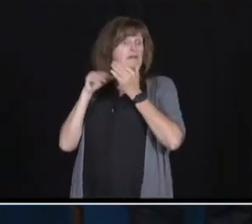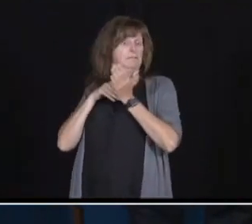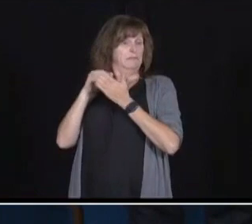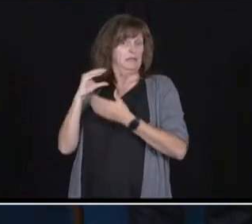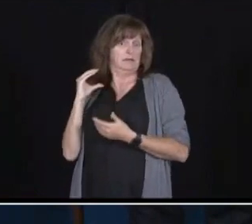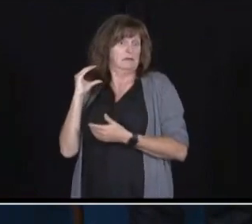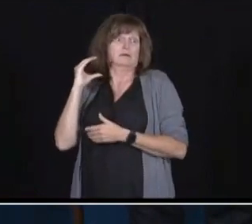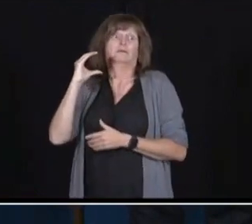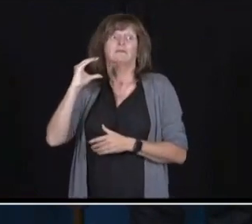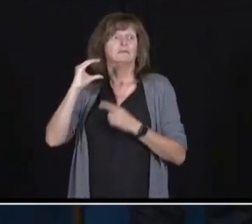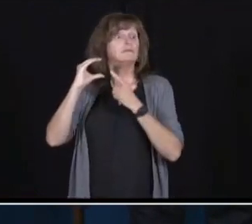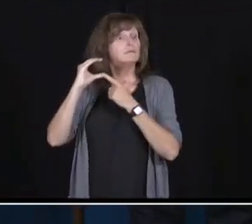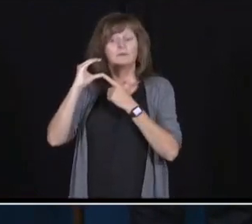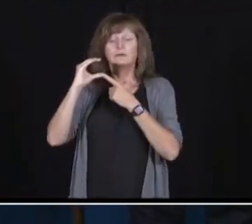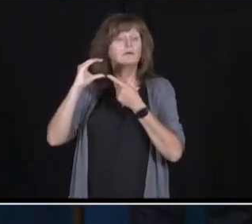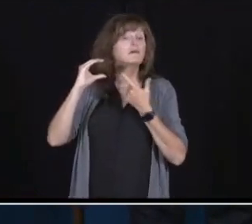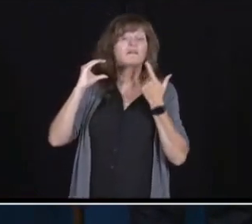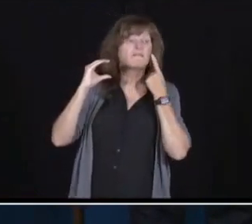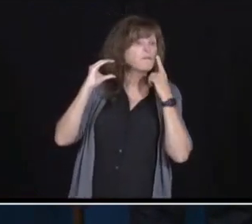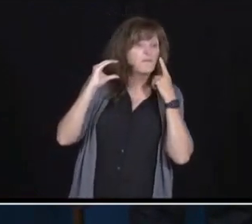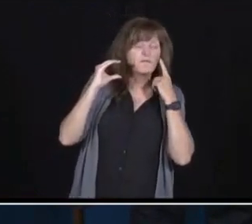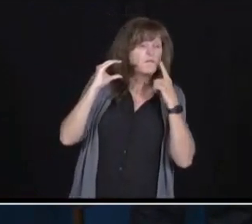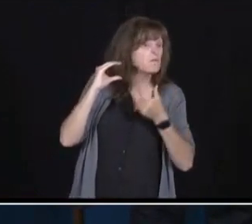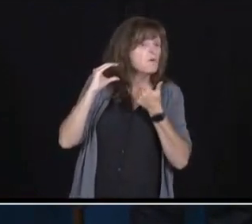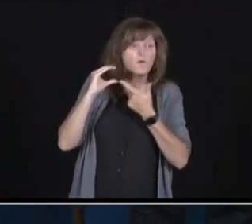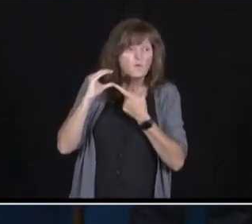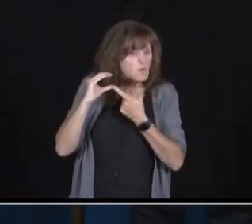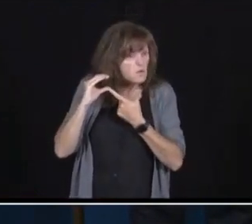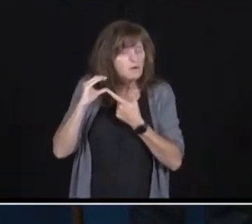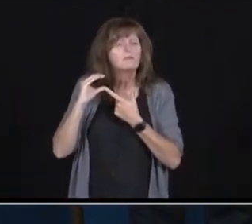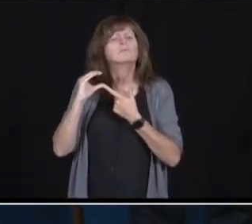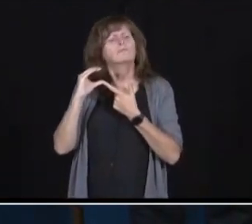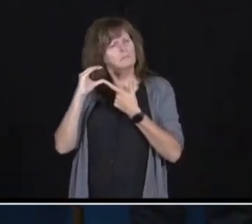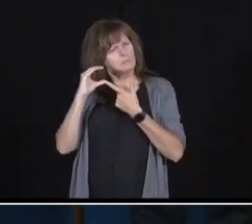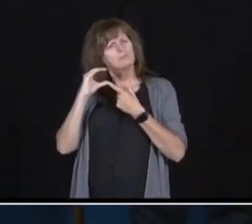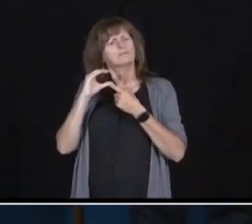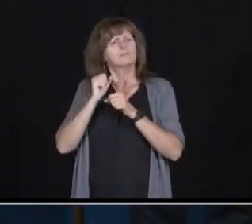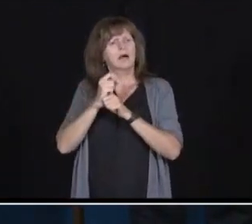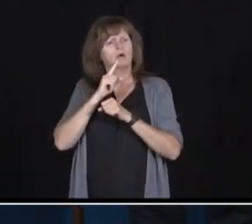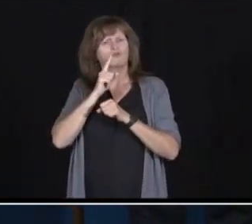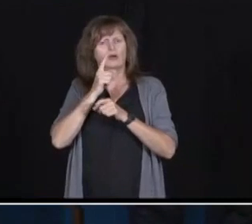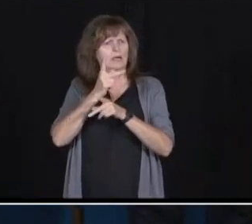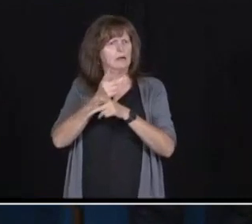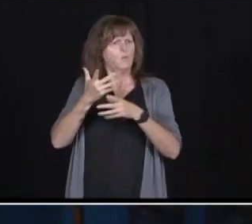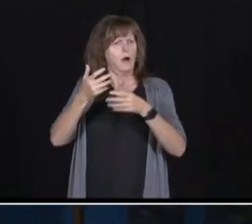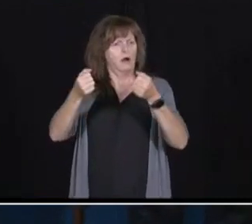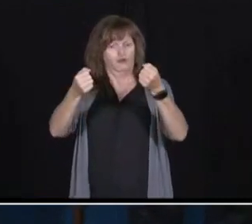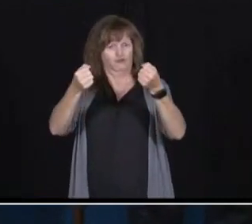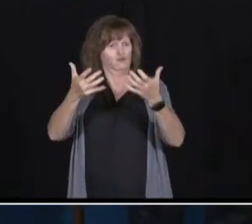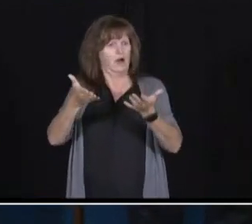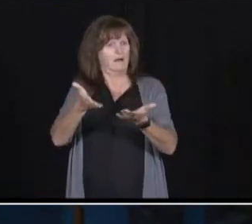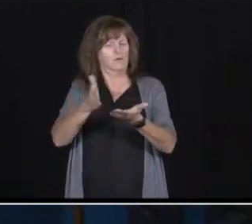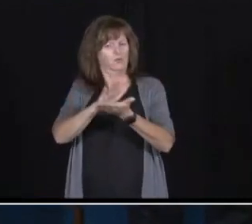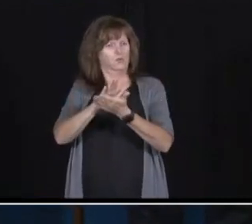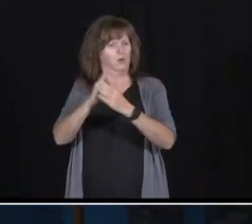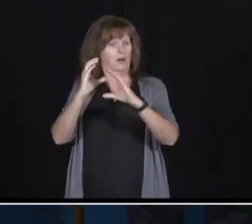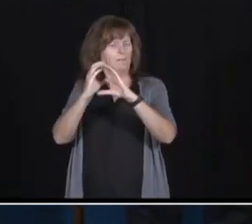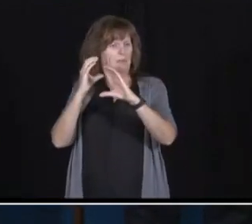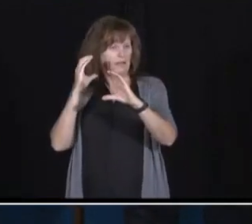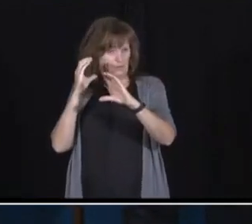the Minister of education in New South Wales Australia is you need to be ready for the flu season. So having that funding set-aside will be very